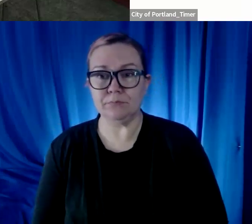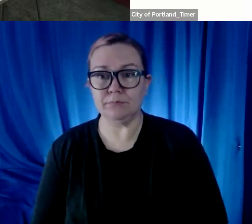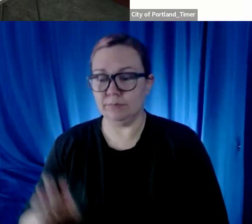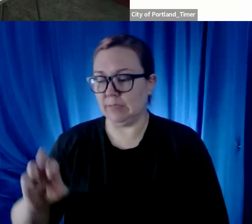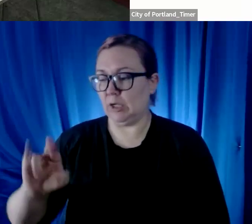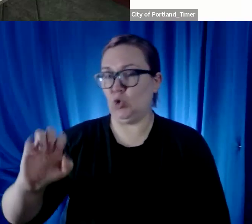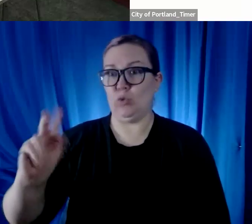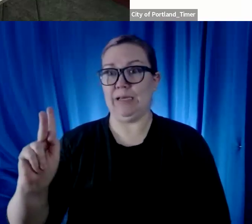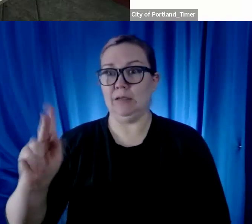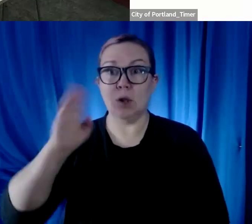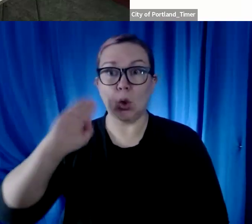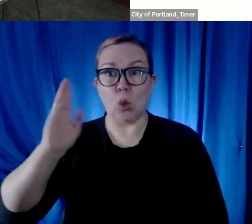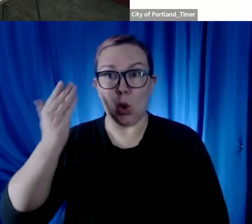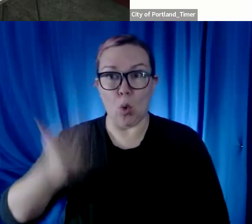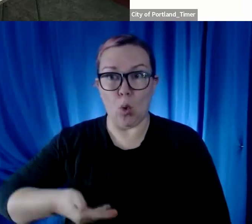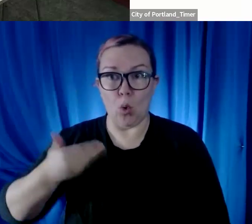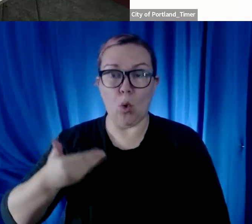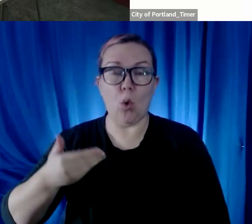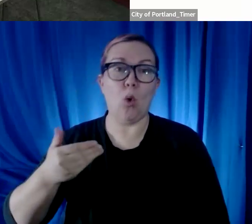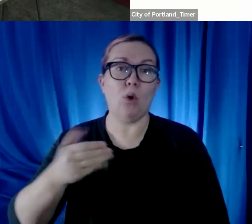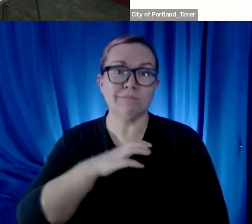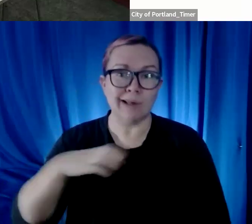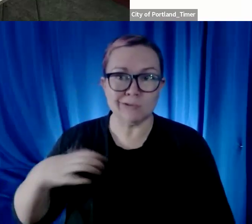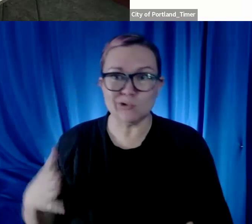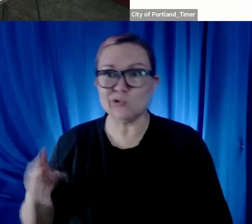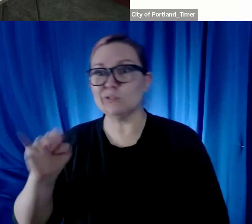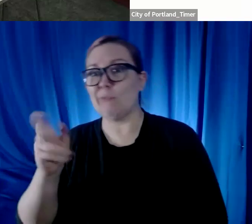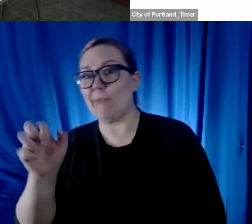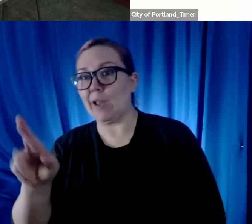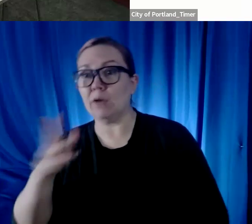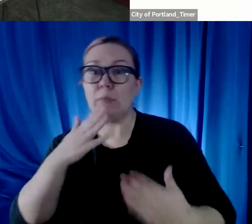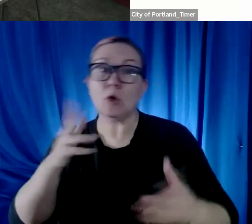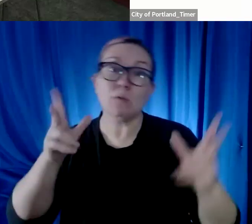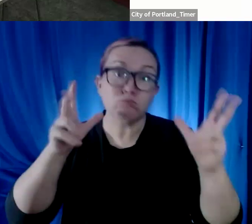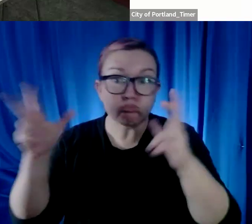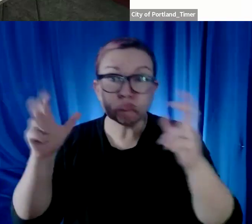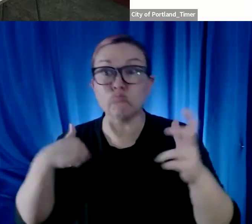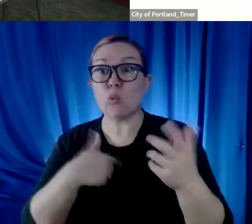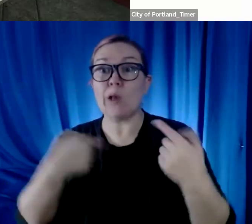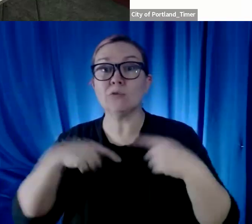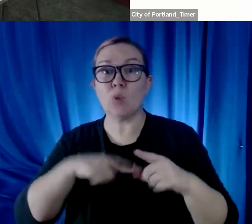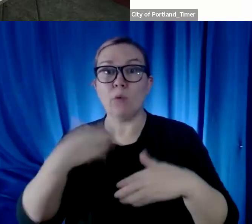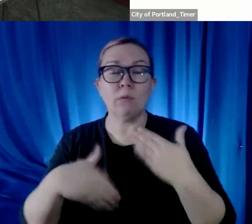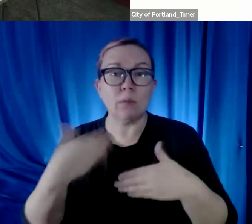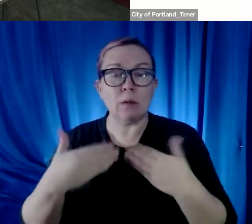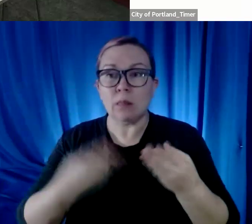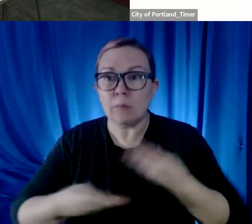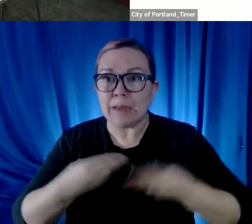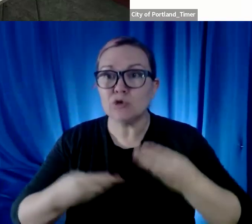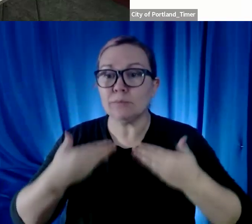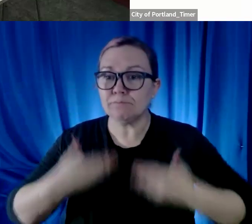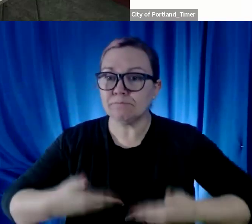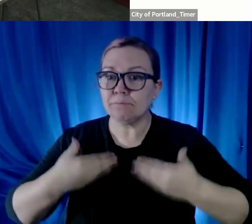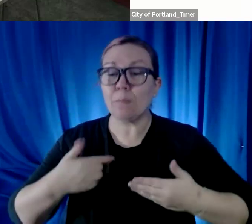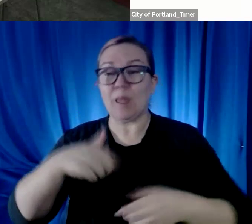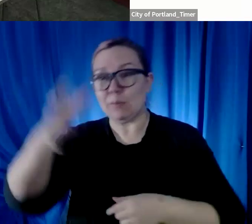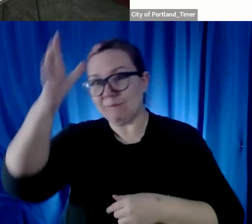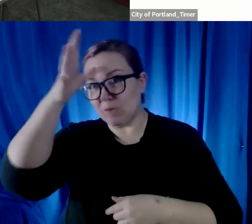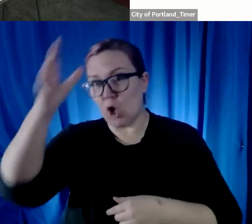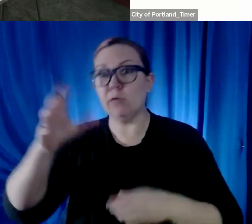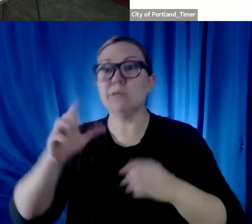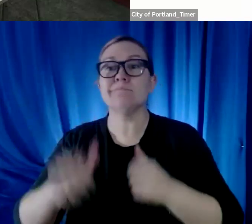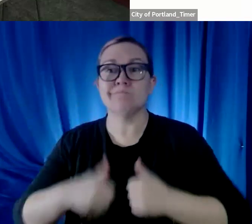Hello, counselors and mayor uh thank you for taking the time to listen to constituents as we go through this budget process. My name is Eric Ace and I'm a father and a constituent of District 4.